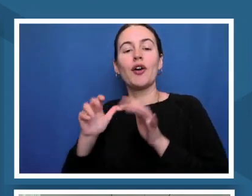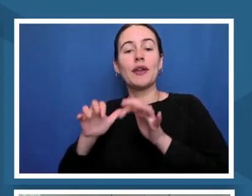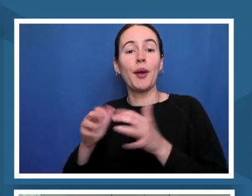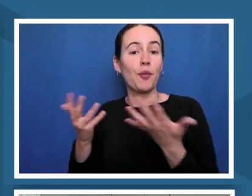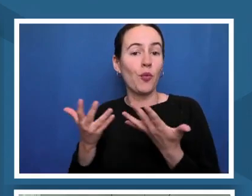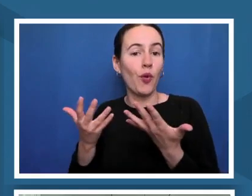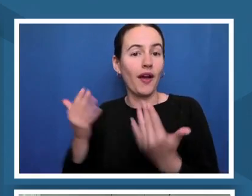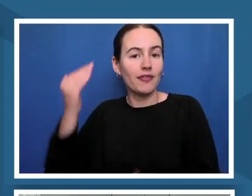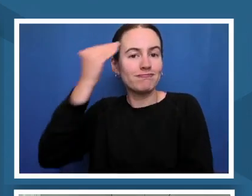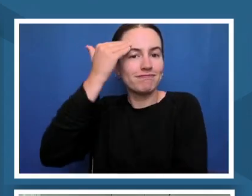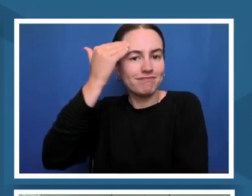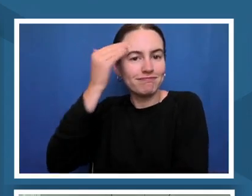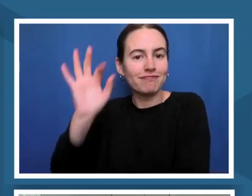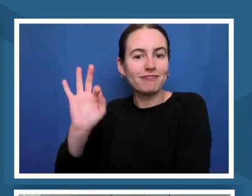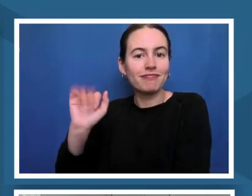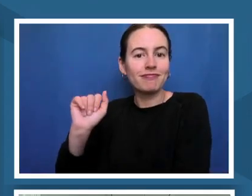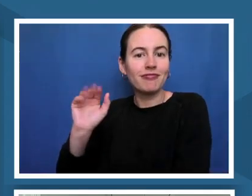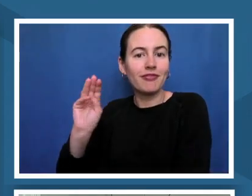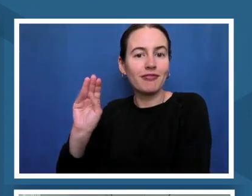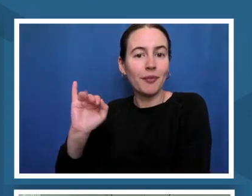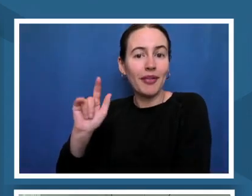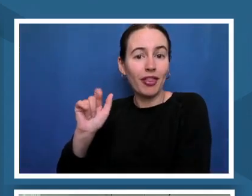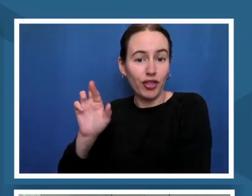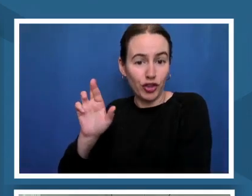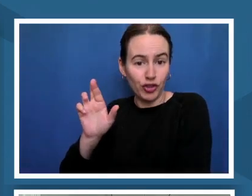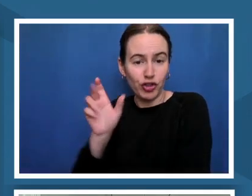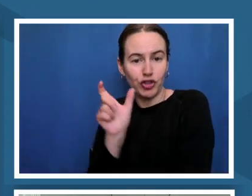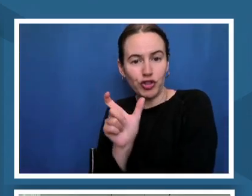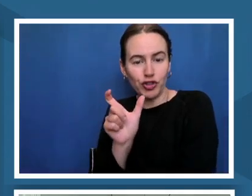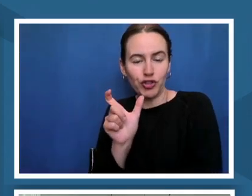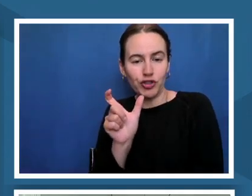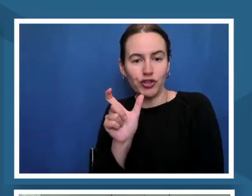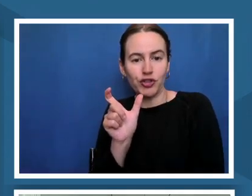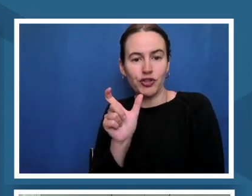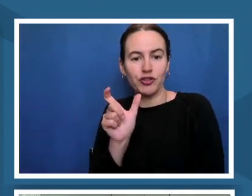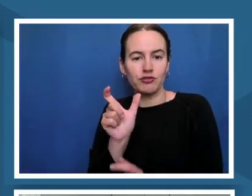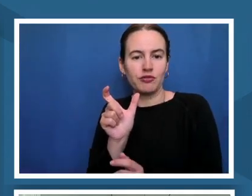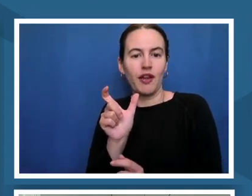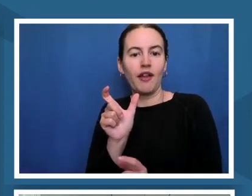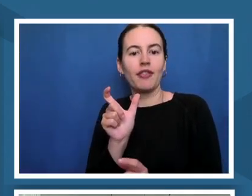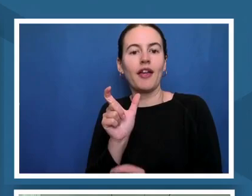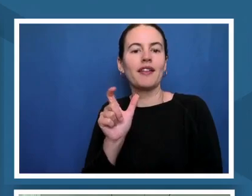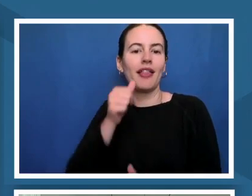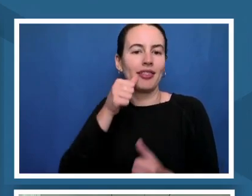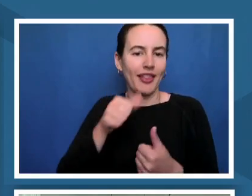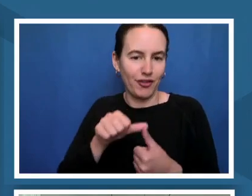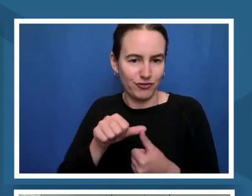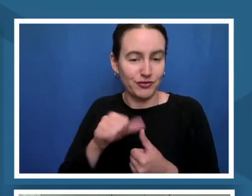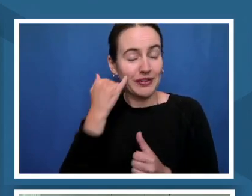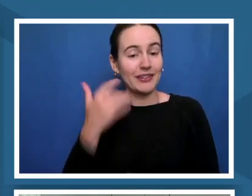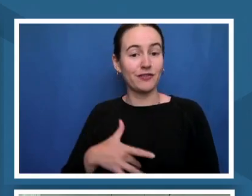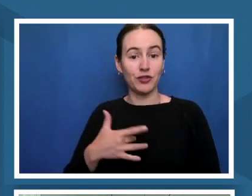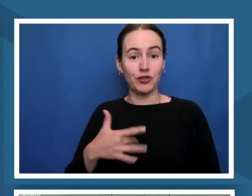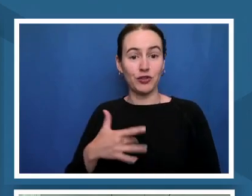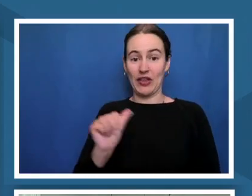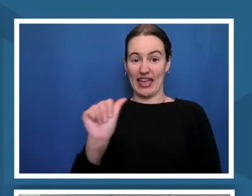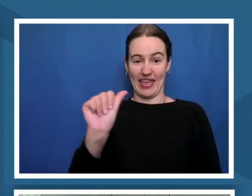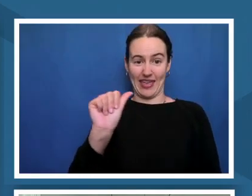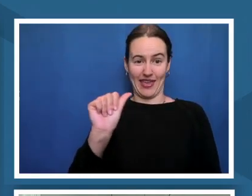and then a letter so maybe if you think a feels the most familiar you would write familiar